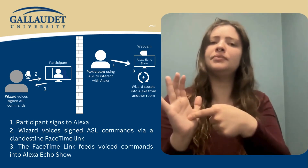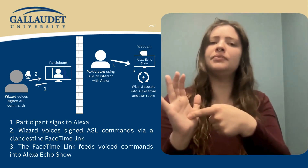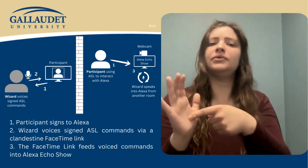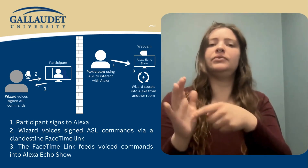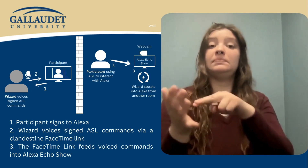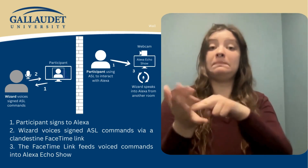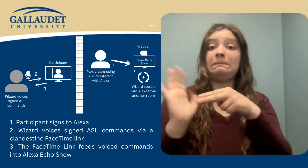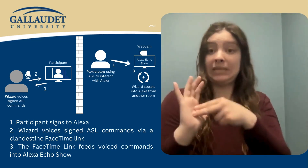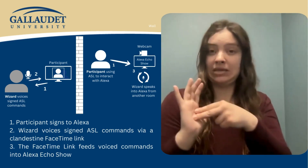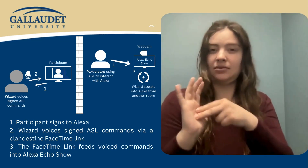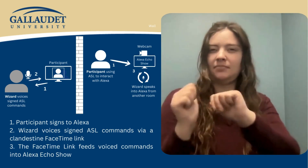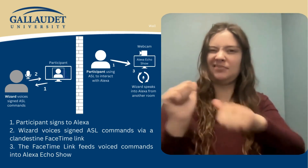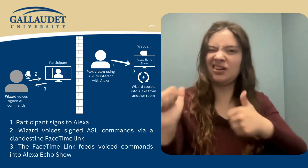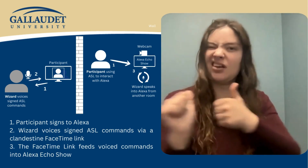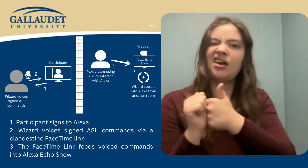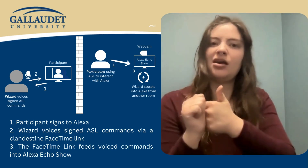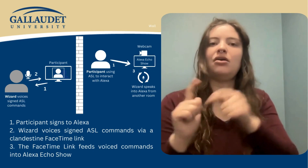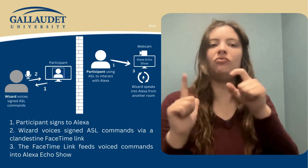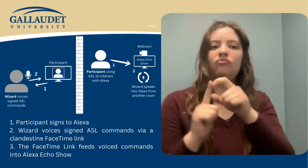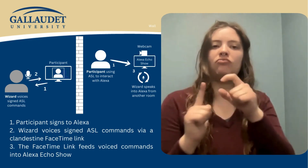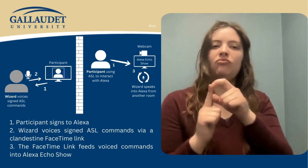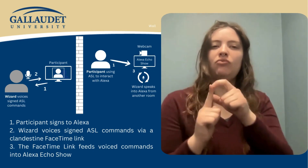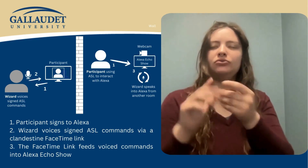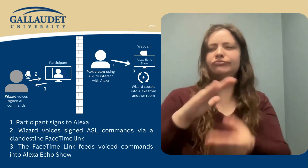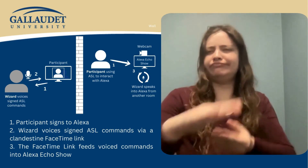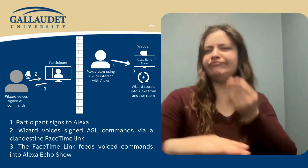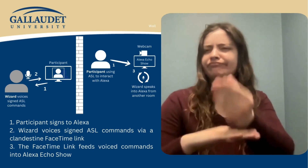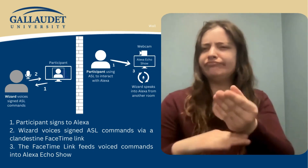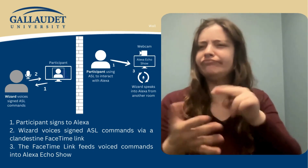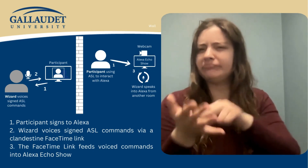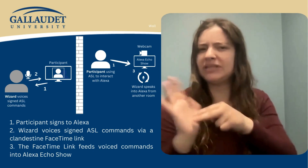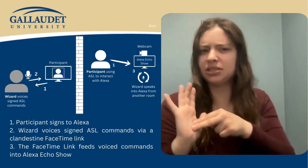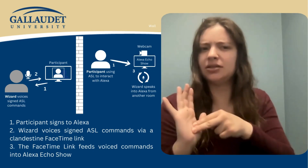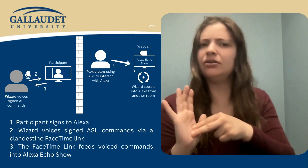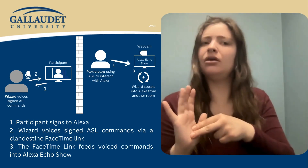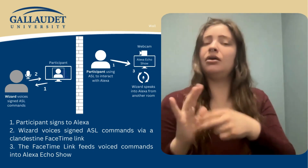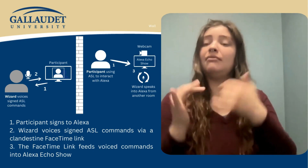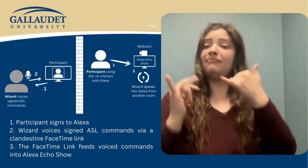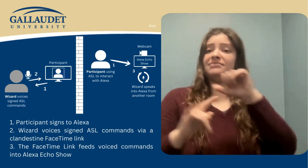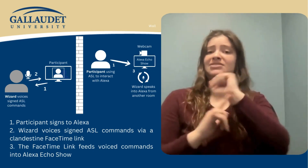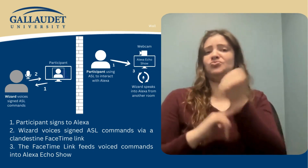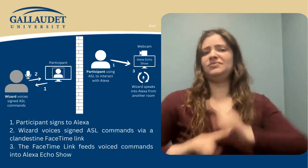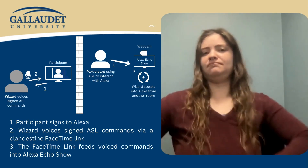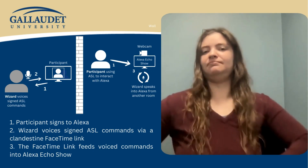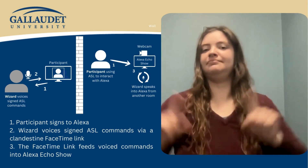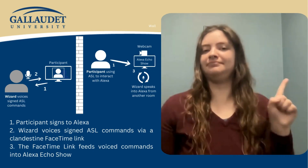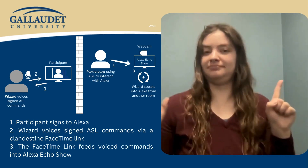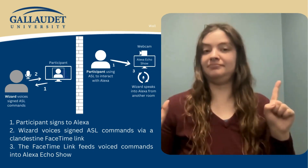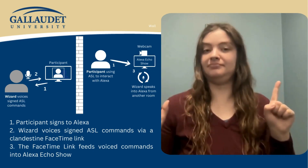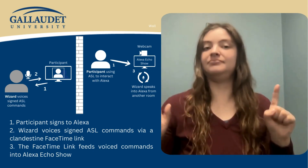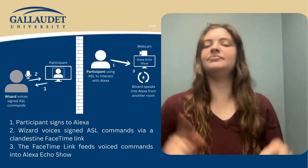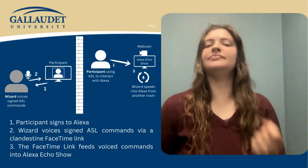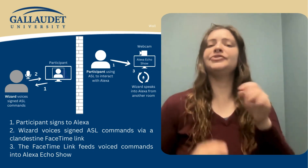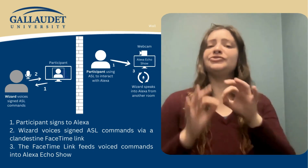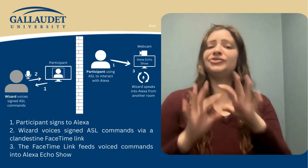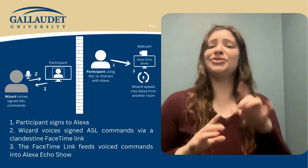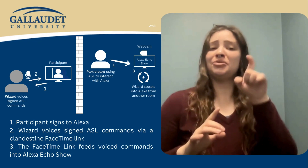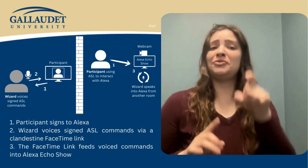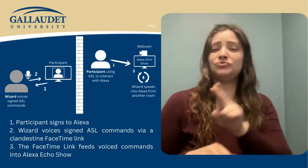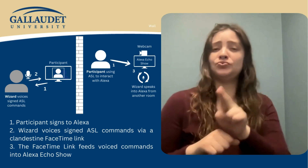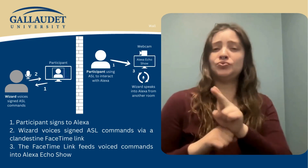a separate room by voicing signed ASL commands via a clandestine FaceTime link. Normally,